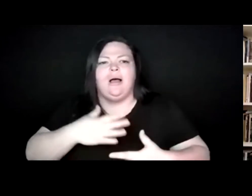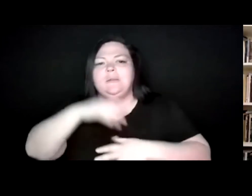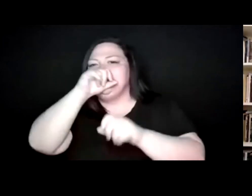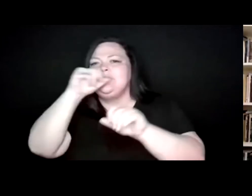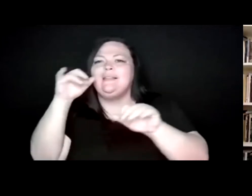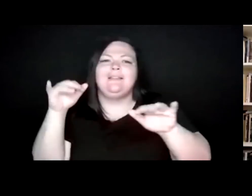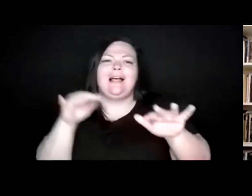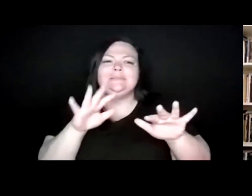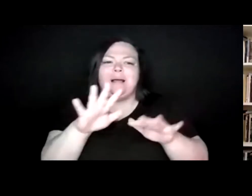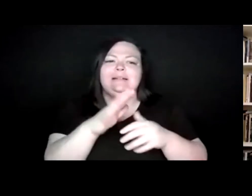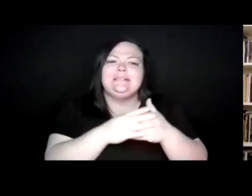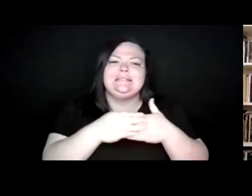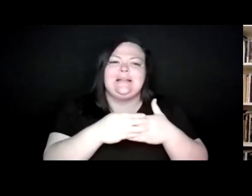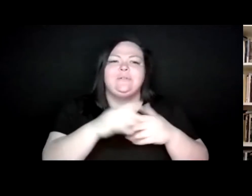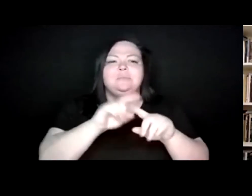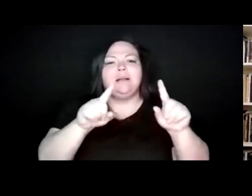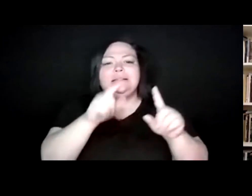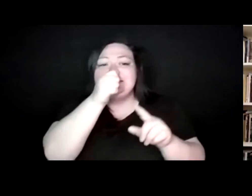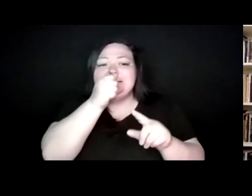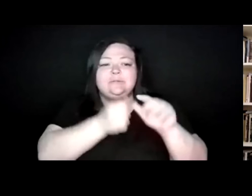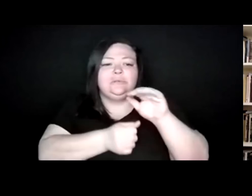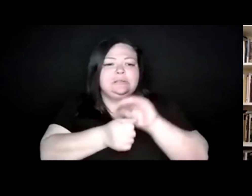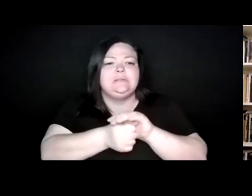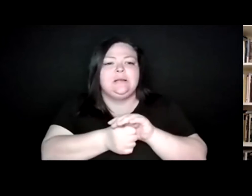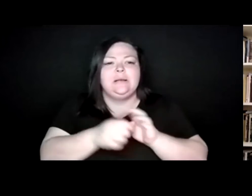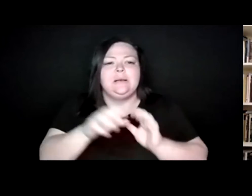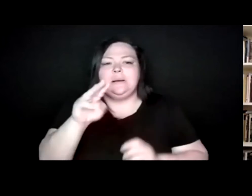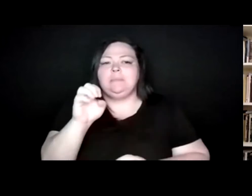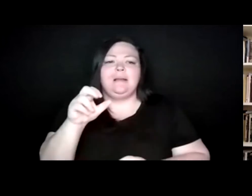and levers, the secrets beneath / his robes. Mea Culpa.//